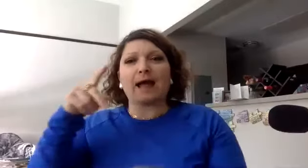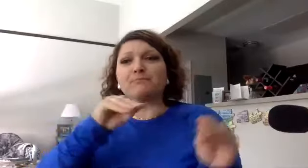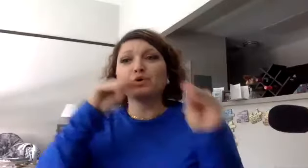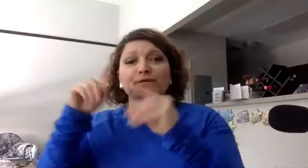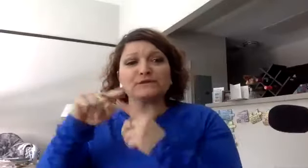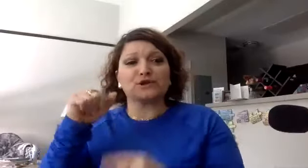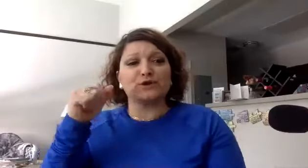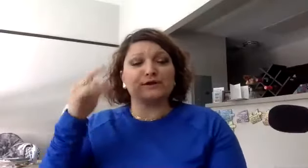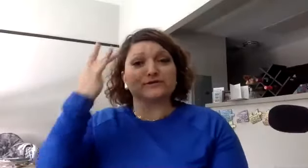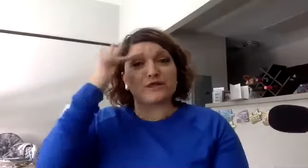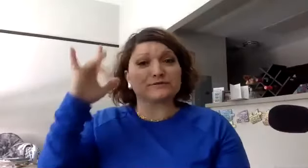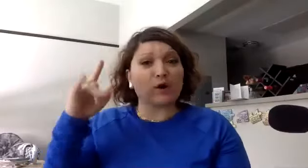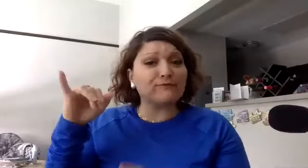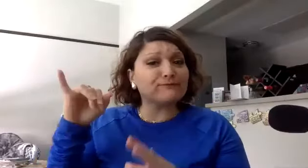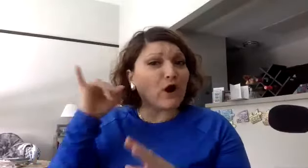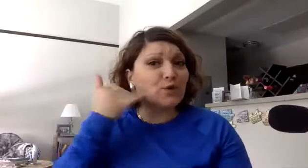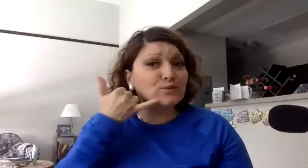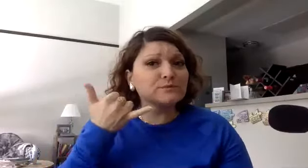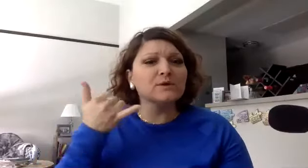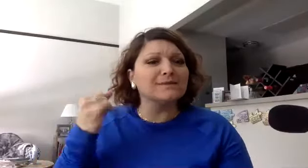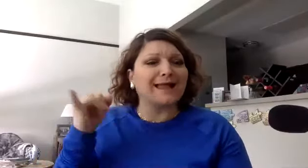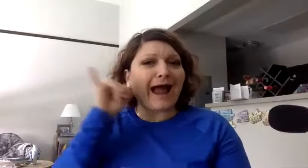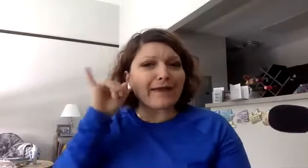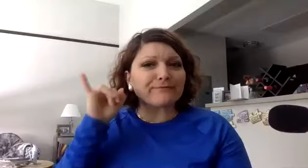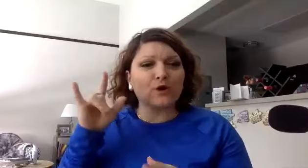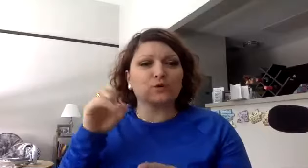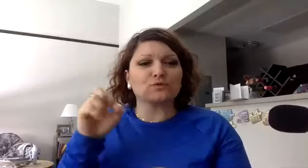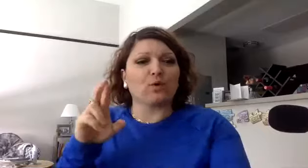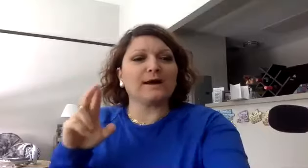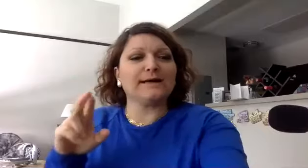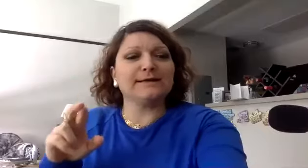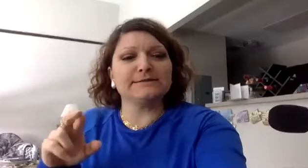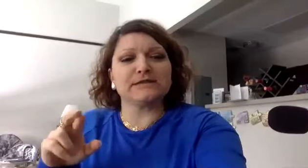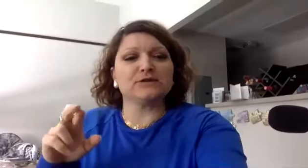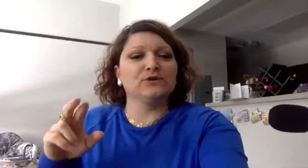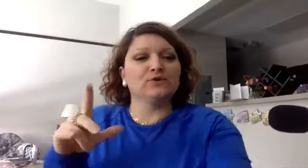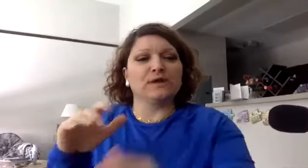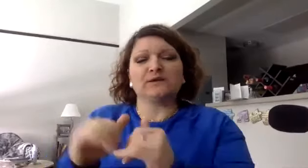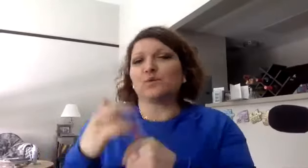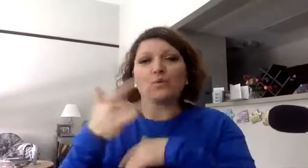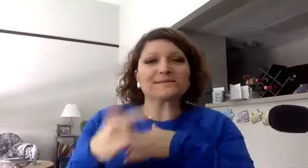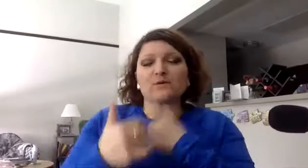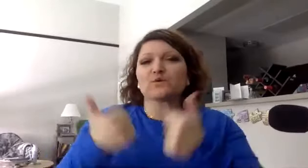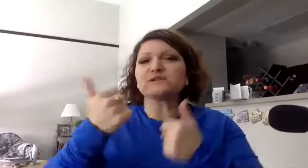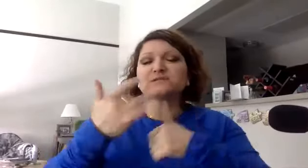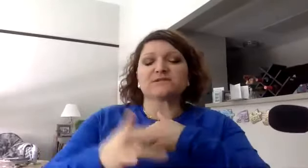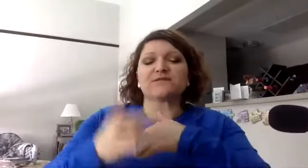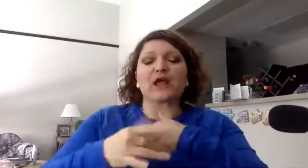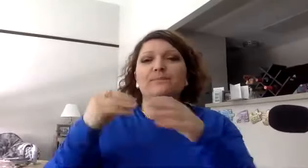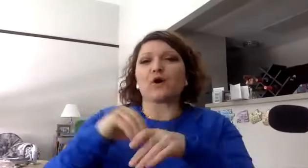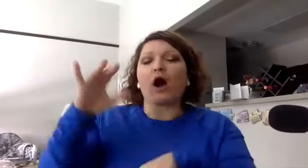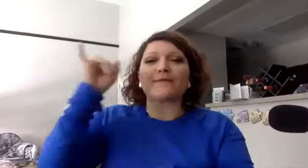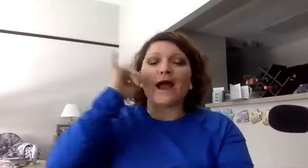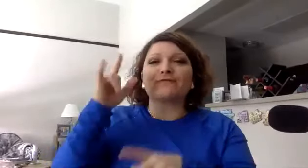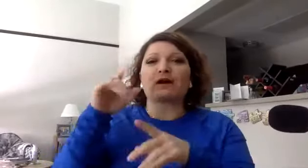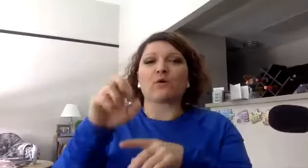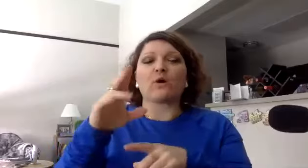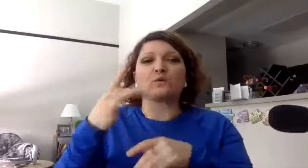moving to use in the smartphone or iphone or is it what which is available on the iphone or which